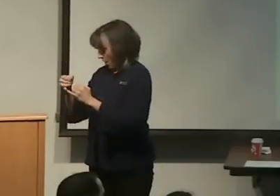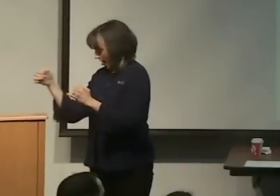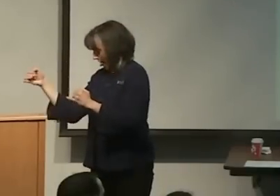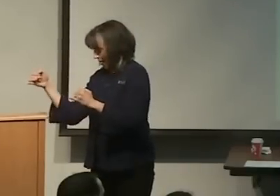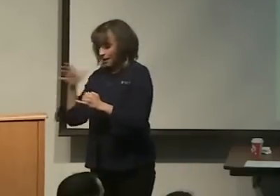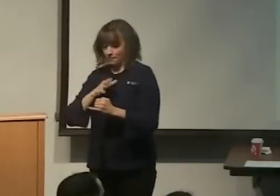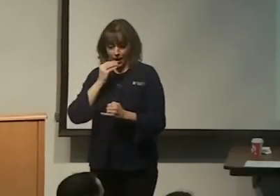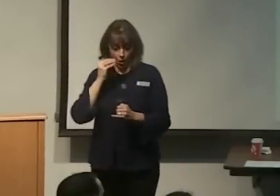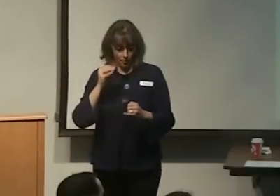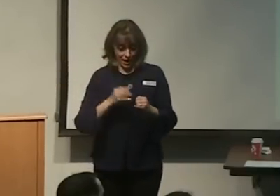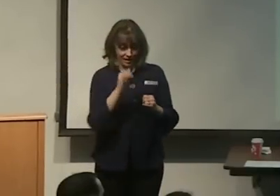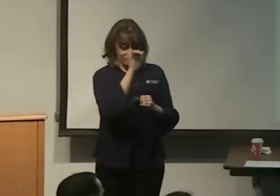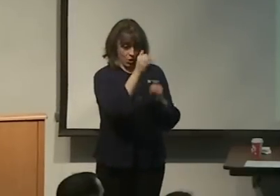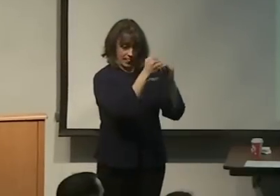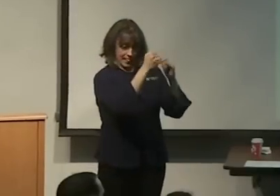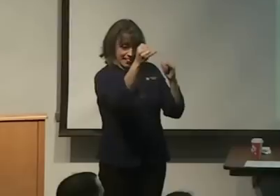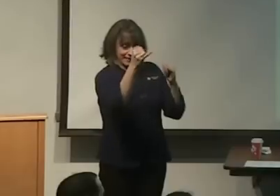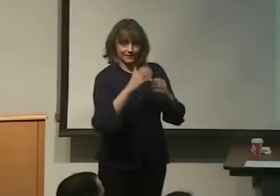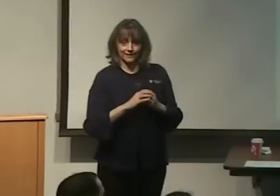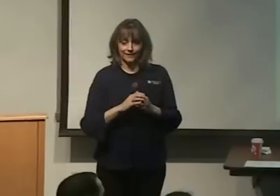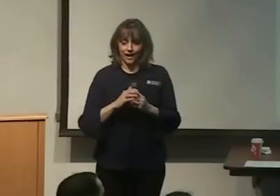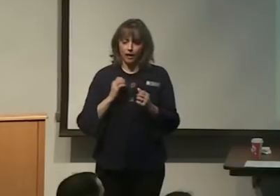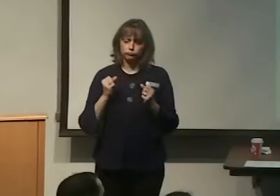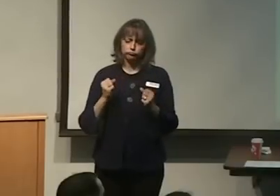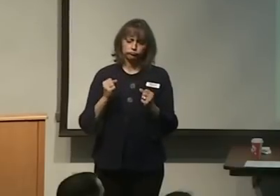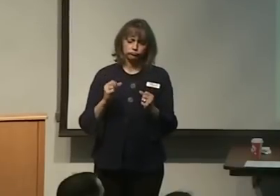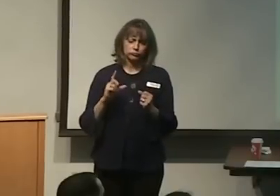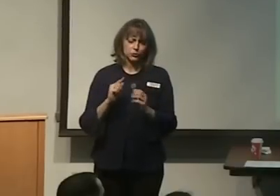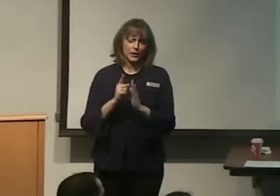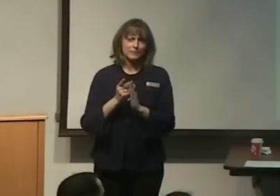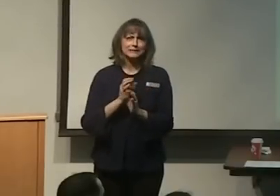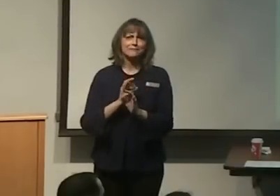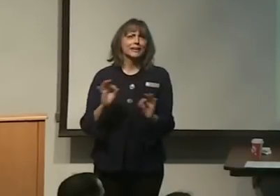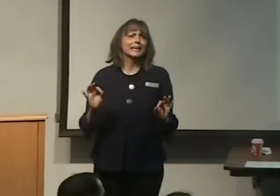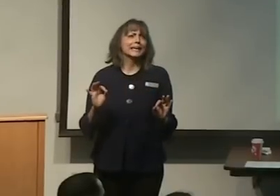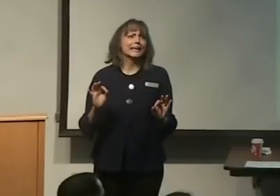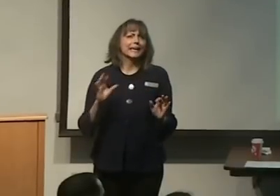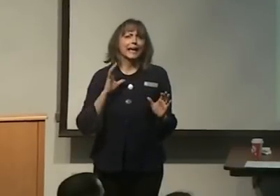It was great. So I didn't need a cell phone. I didn't want a cell phone.